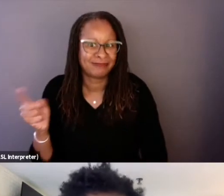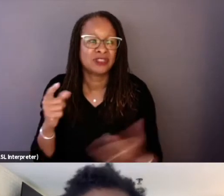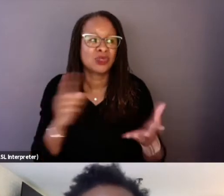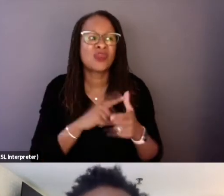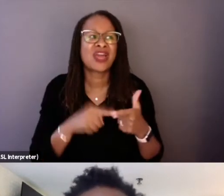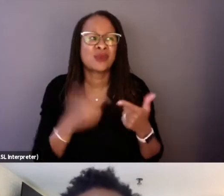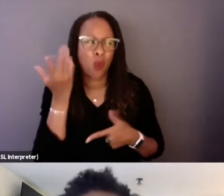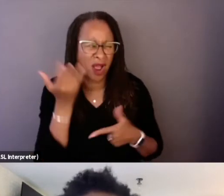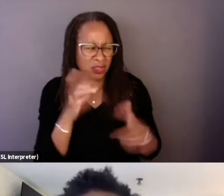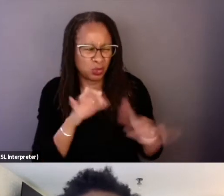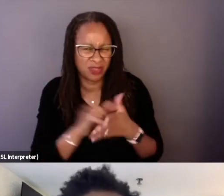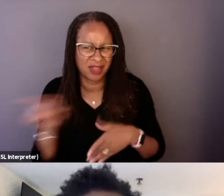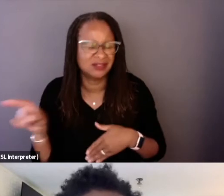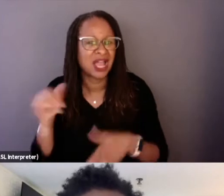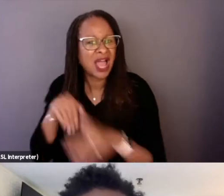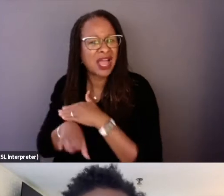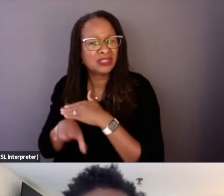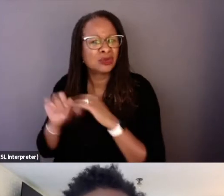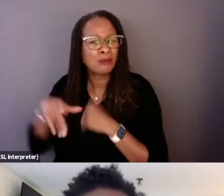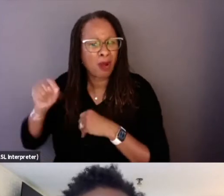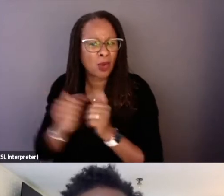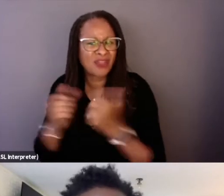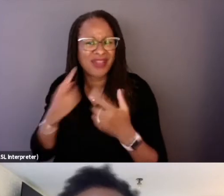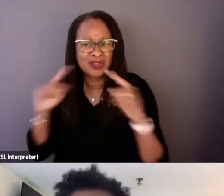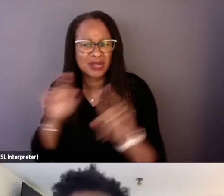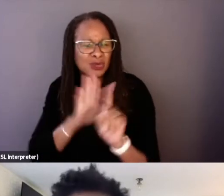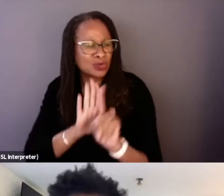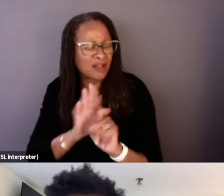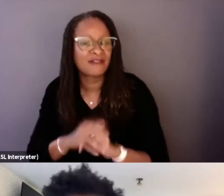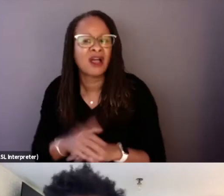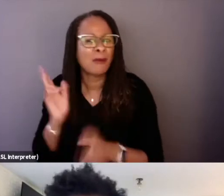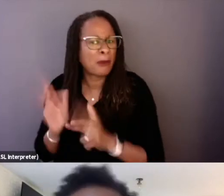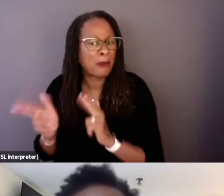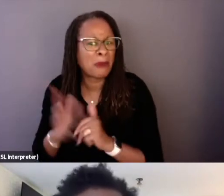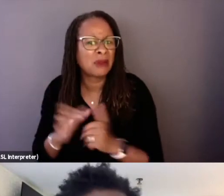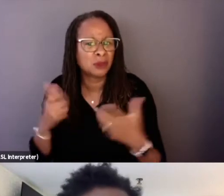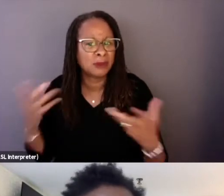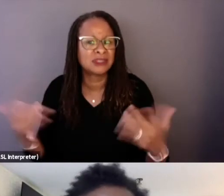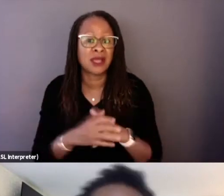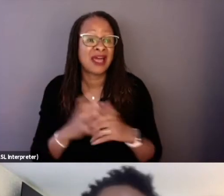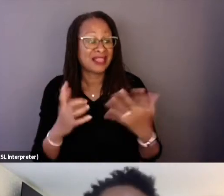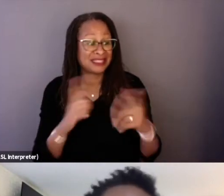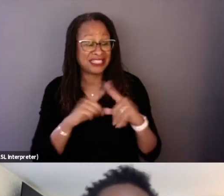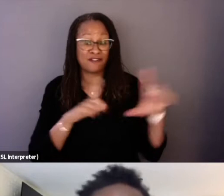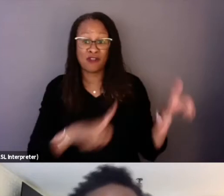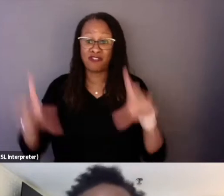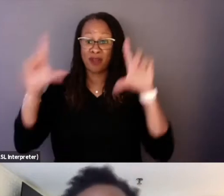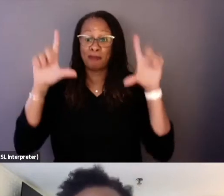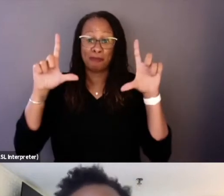And I think that's a different frame, you know, from a more objective lens, would be like was this right or not?